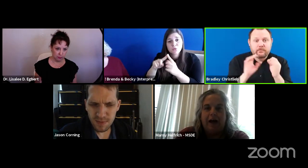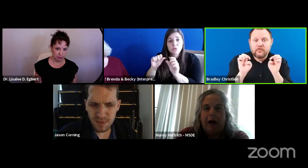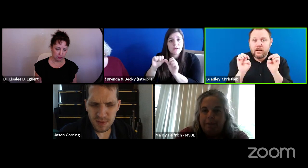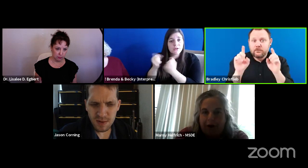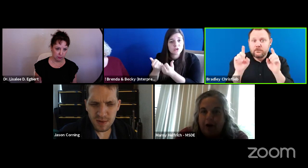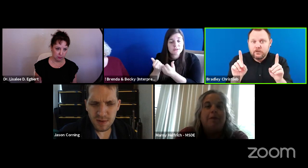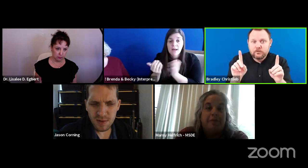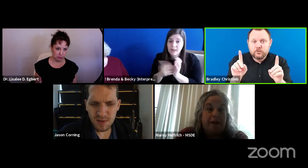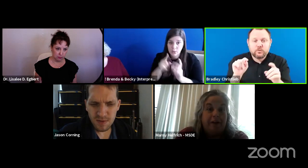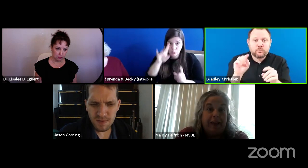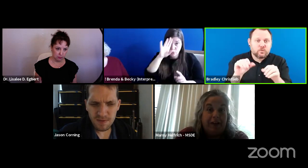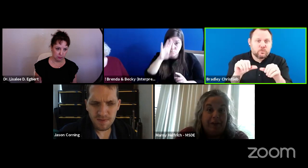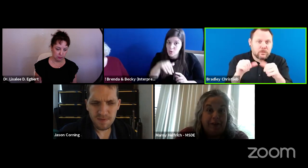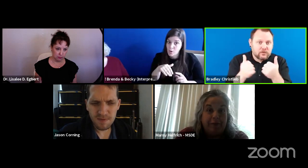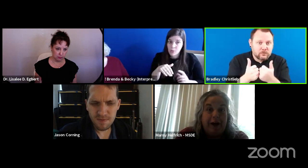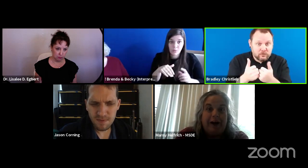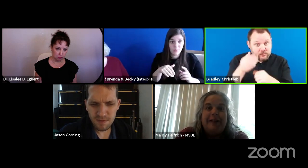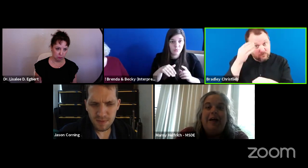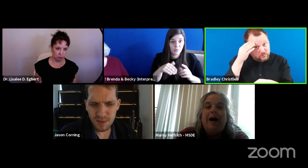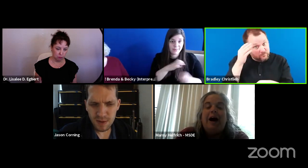government that aren't represented on the council as well.